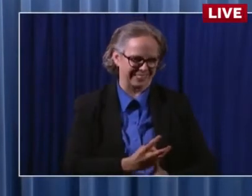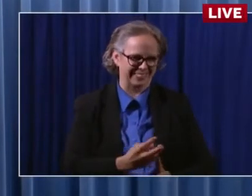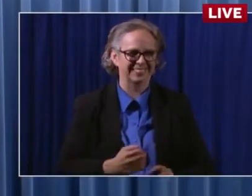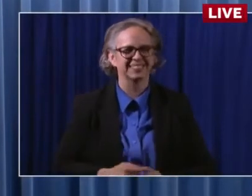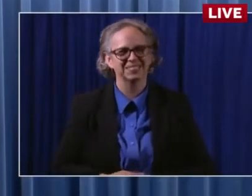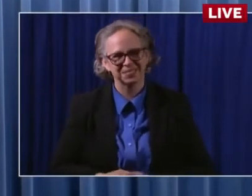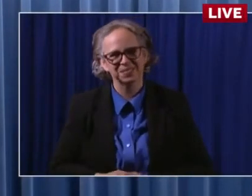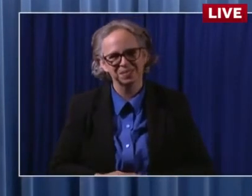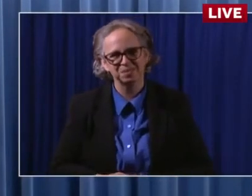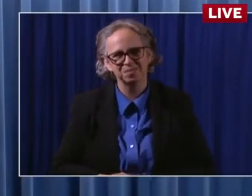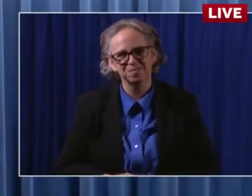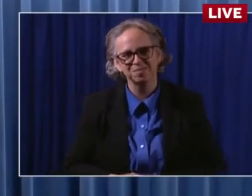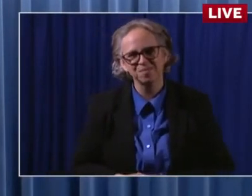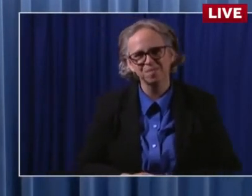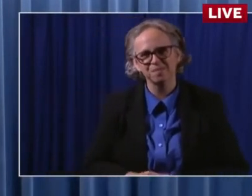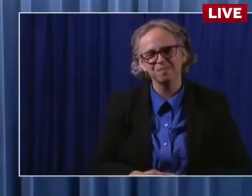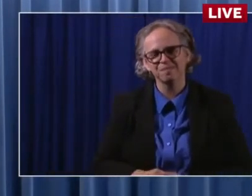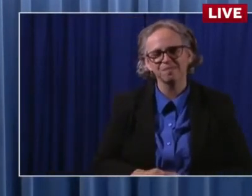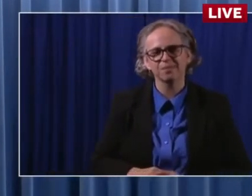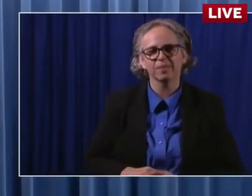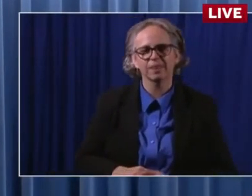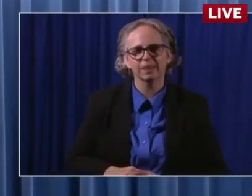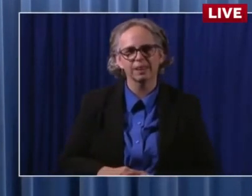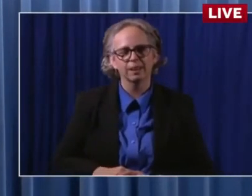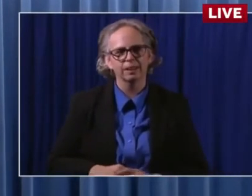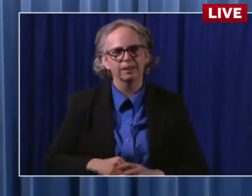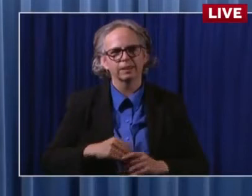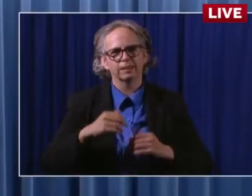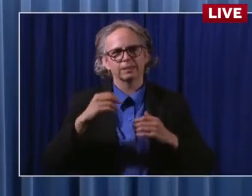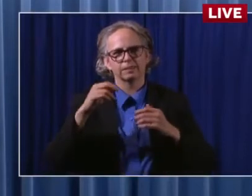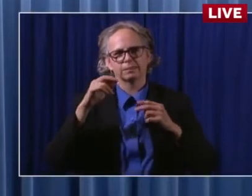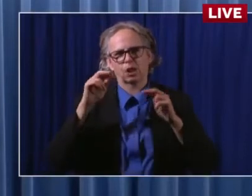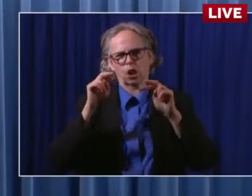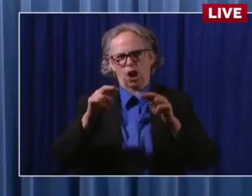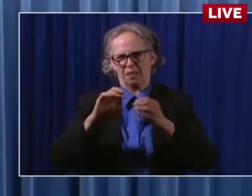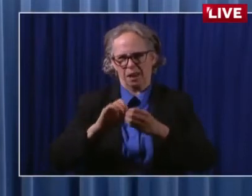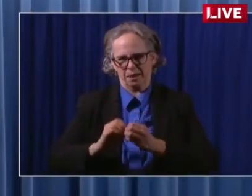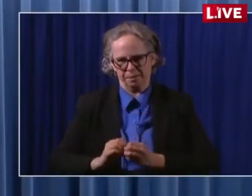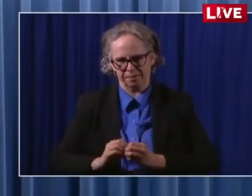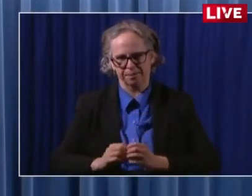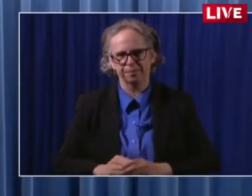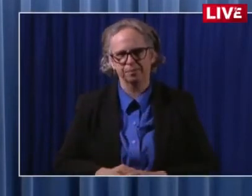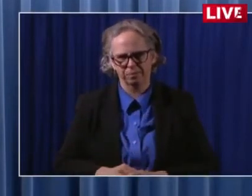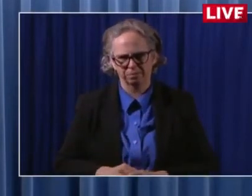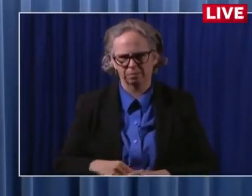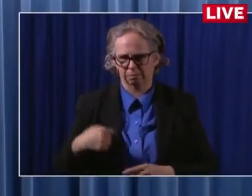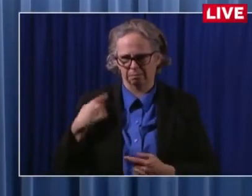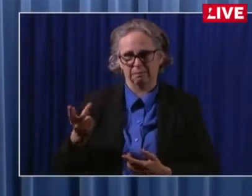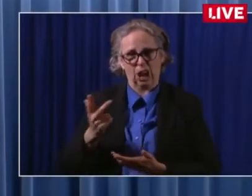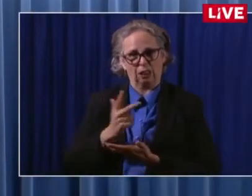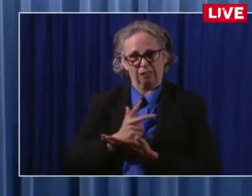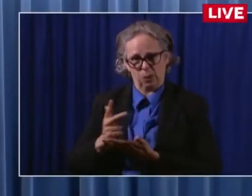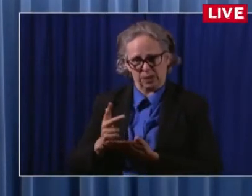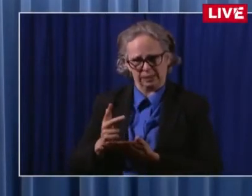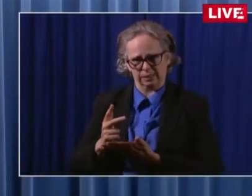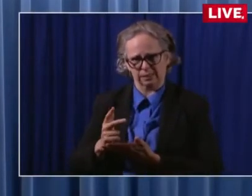AGAIN, IN THE SAME -- IN OUR SAME REGION OF THE STATE.